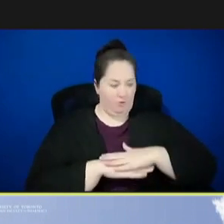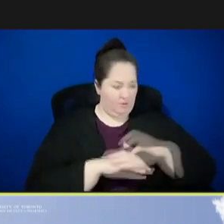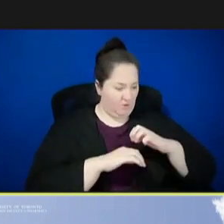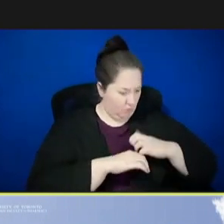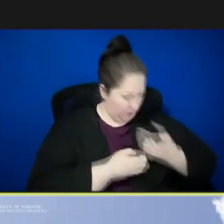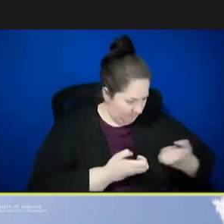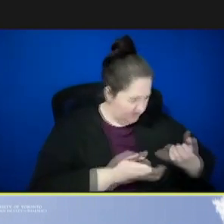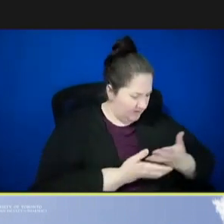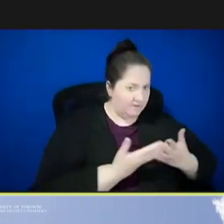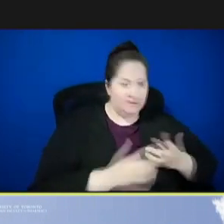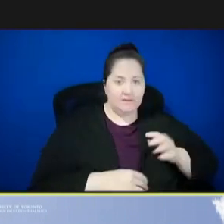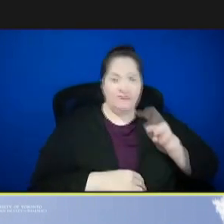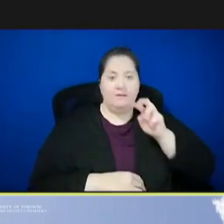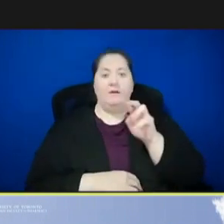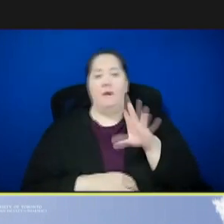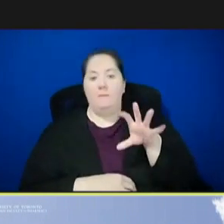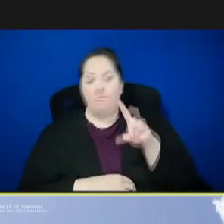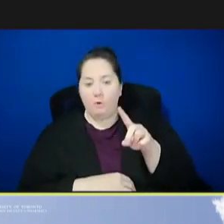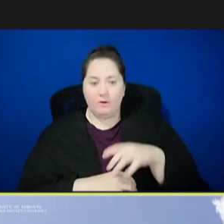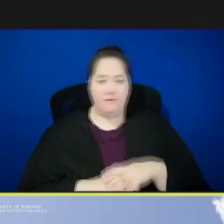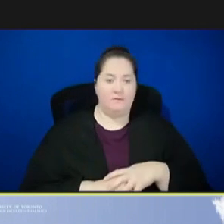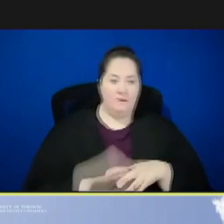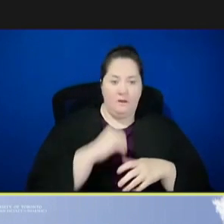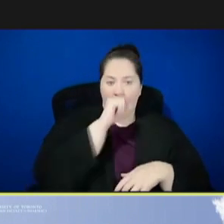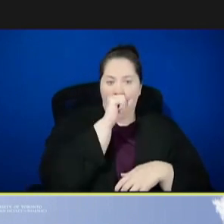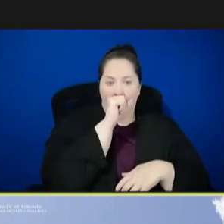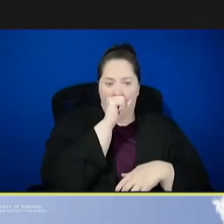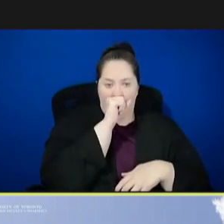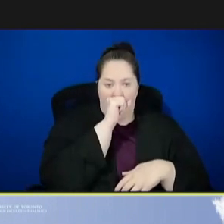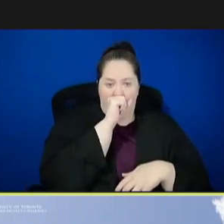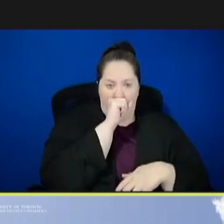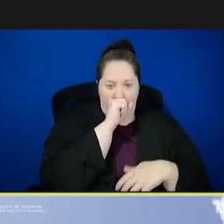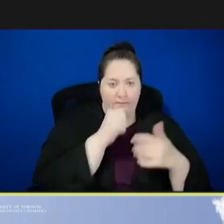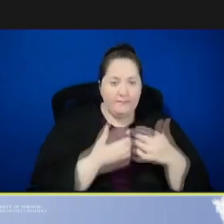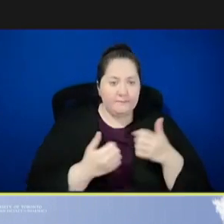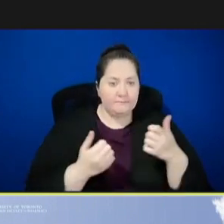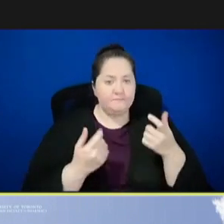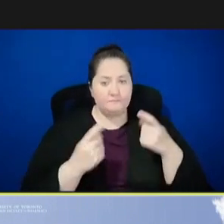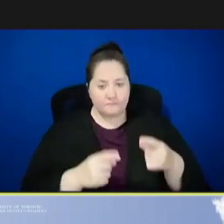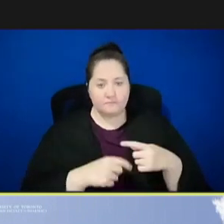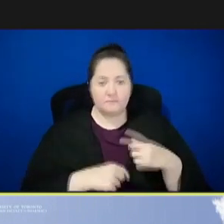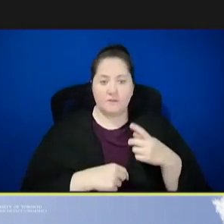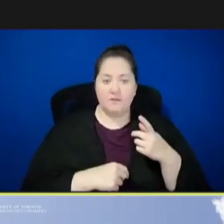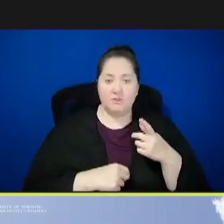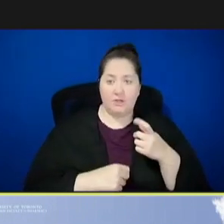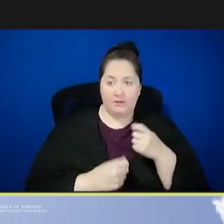a little board that kind of separates what's going on. And she's able to have a support person here,